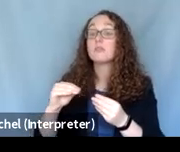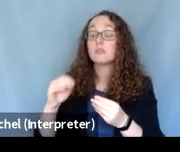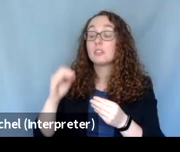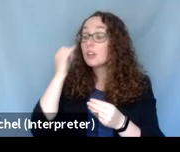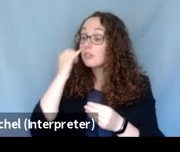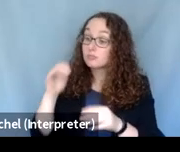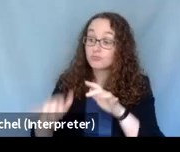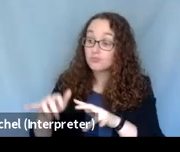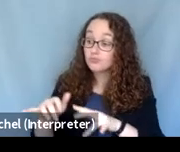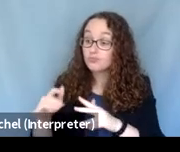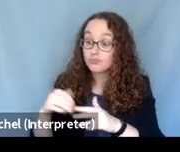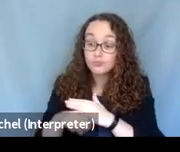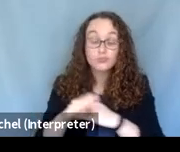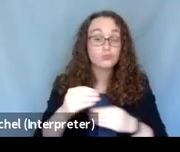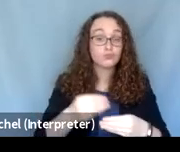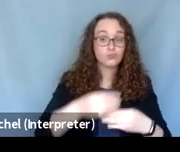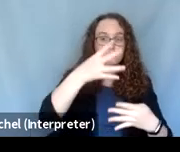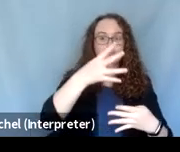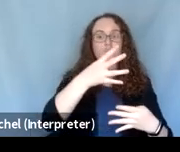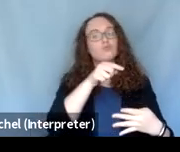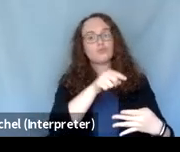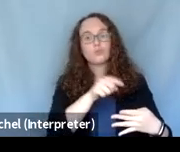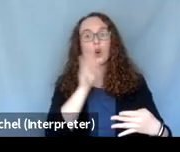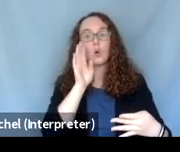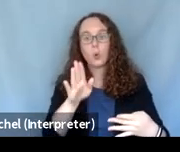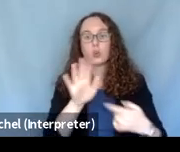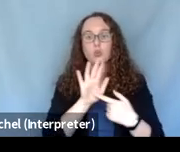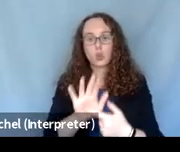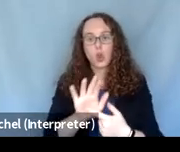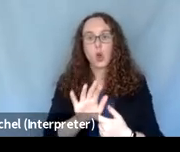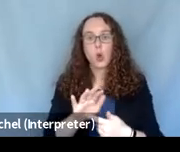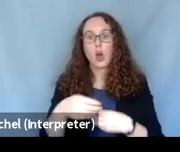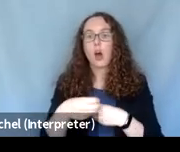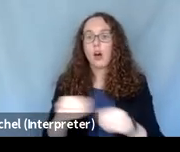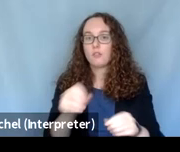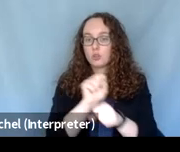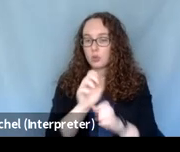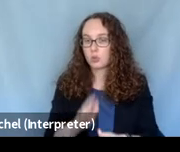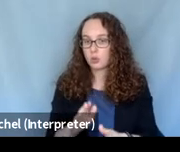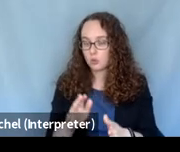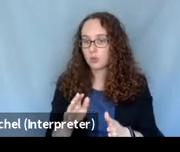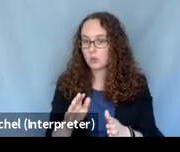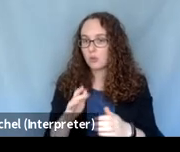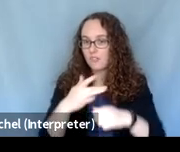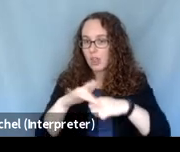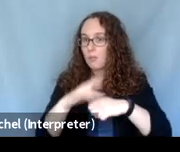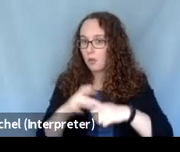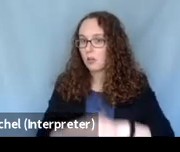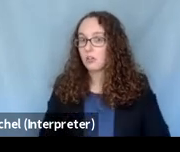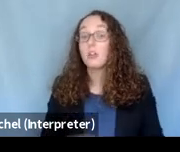posted, if you are a Federal Work Study ... if you've been approved for Federal Work Study